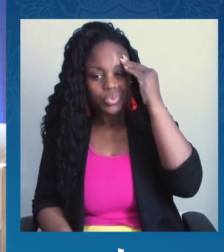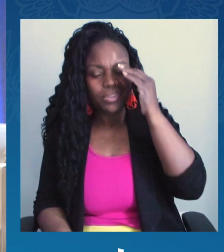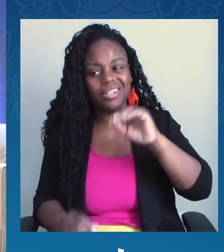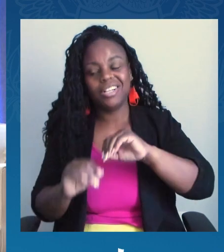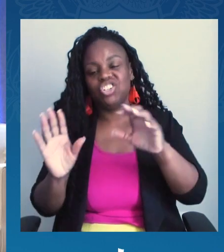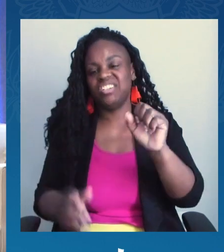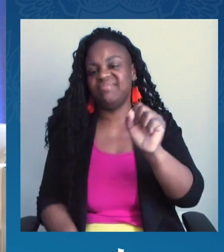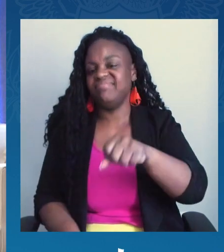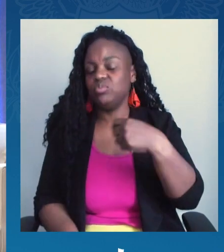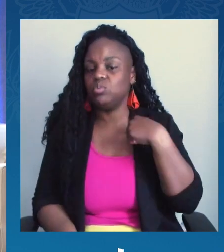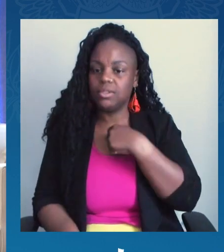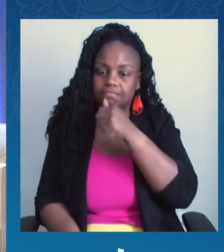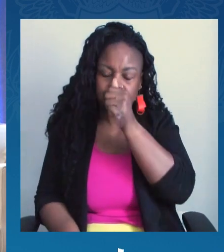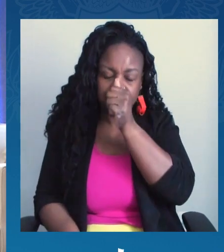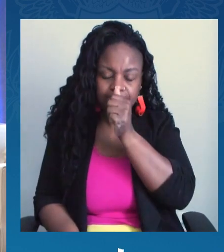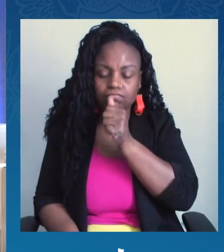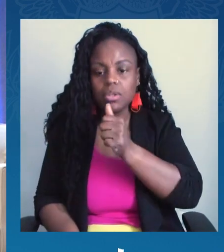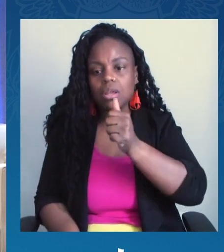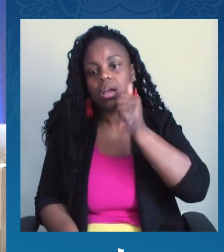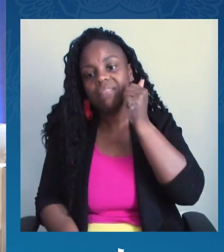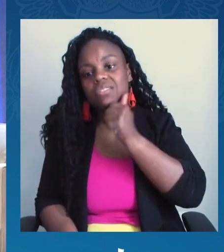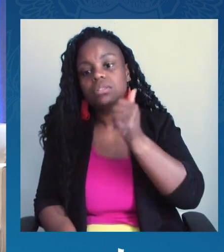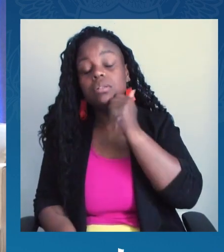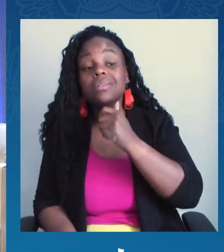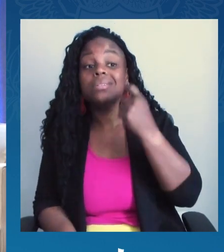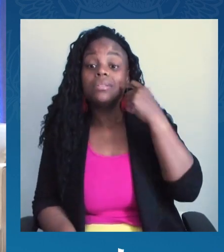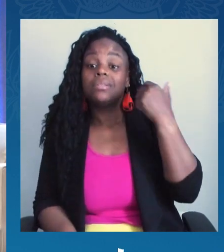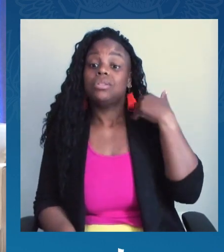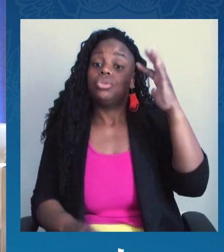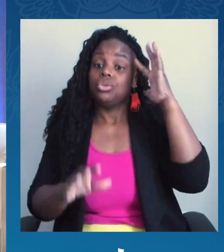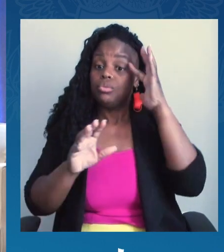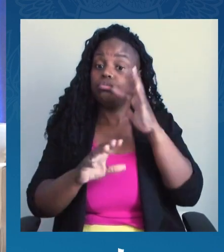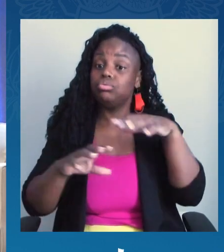And recently, the President Biden has issued an executive order on gun safety,